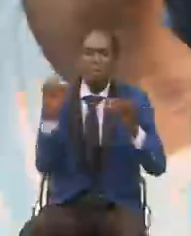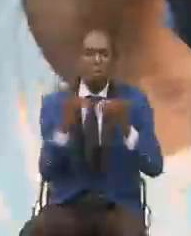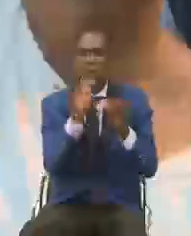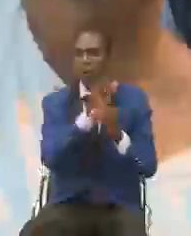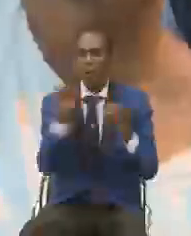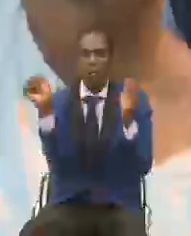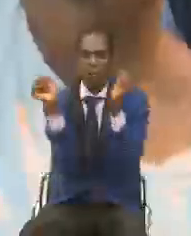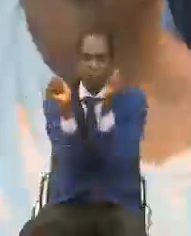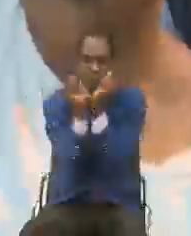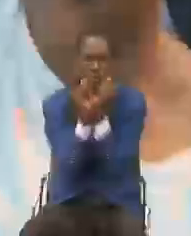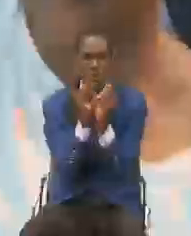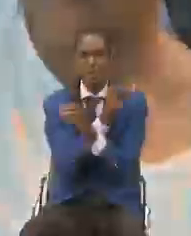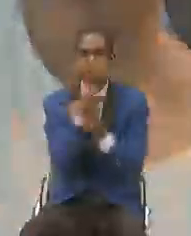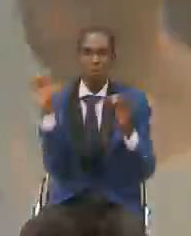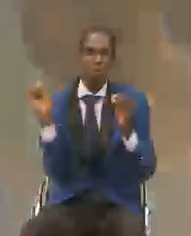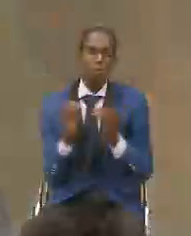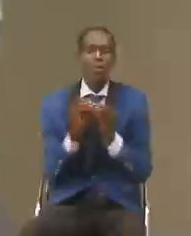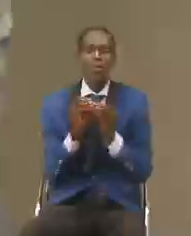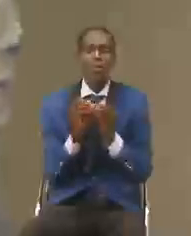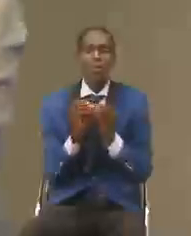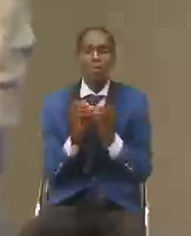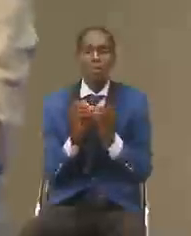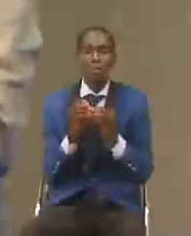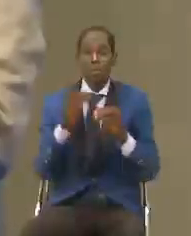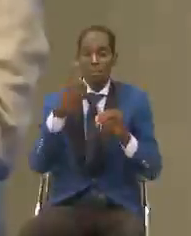my son there you are not a captive anymore